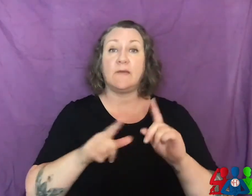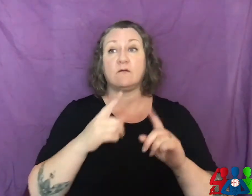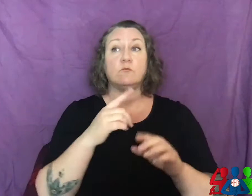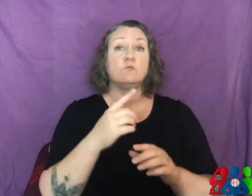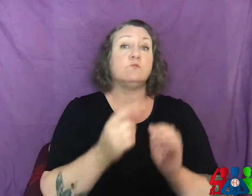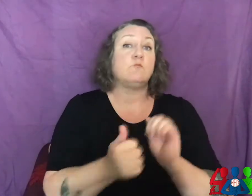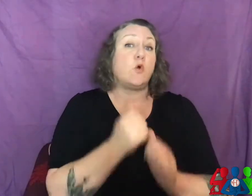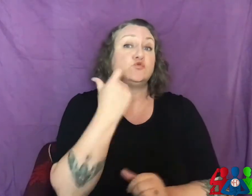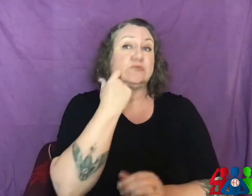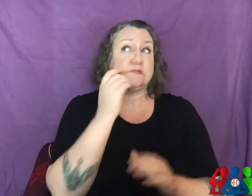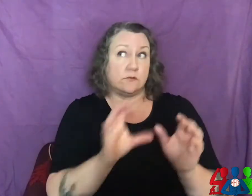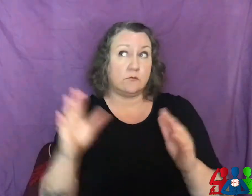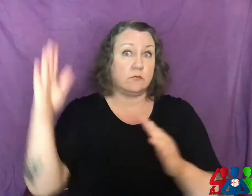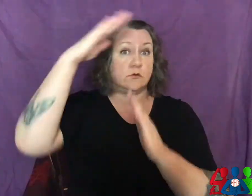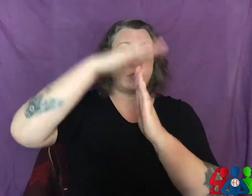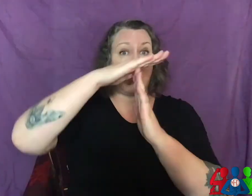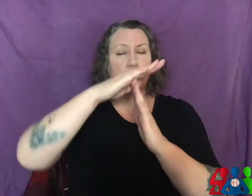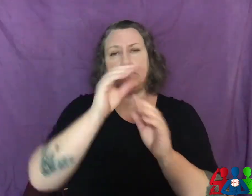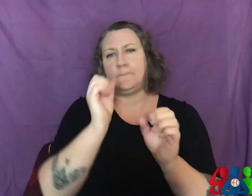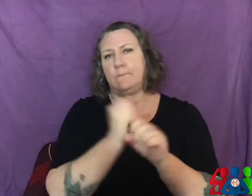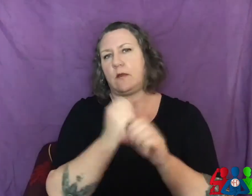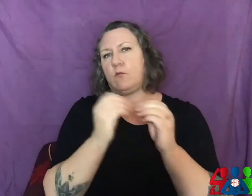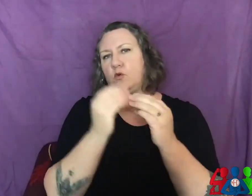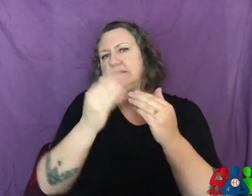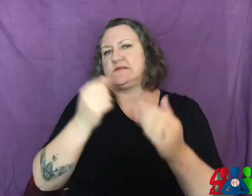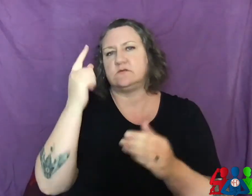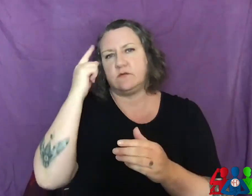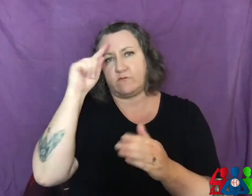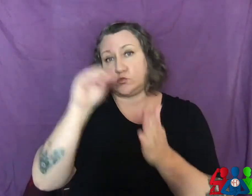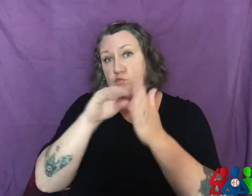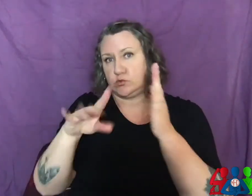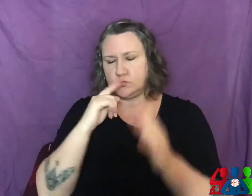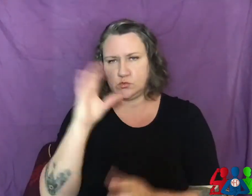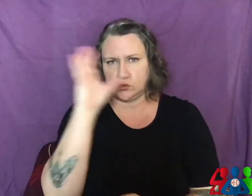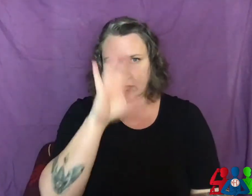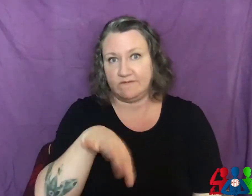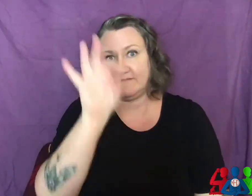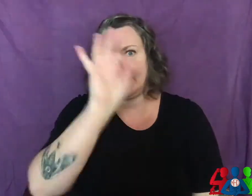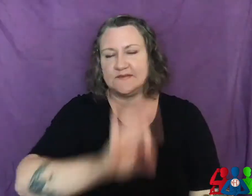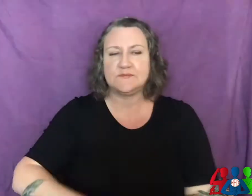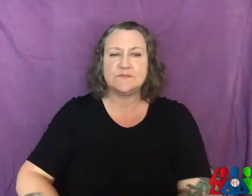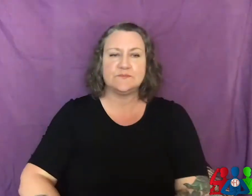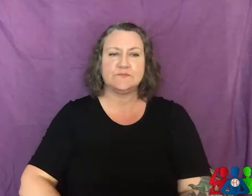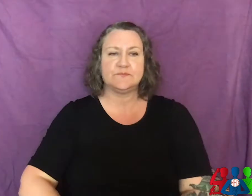how you post content in your course. If you put the more recent information toward the